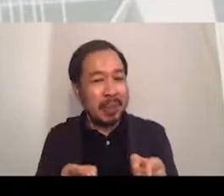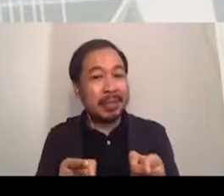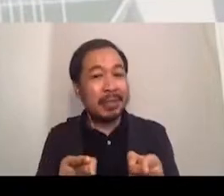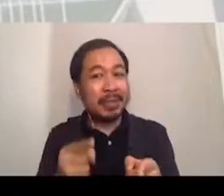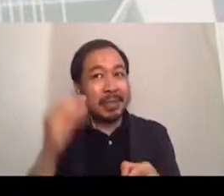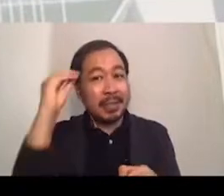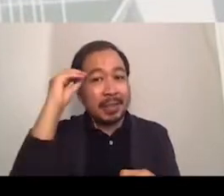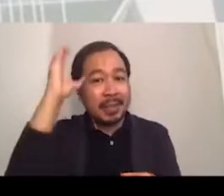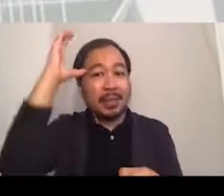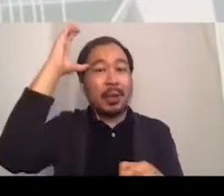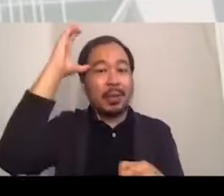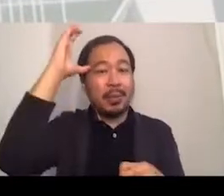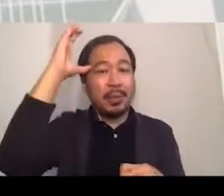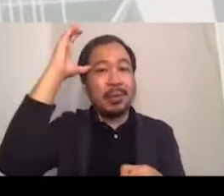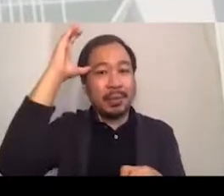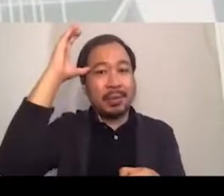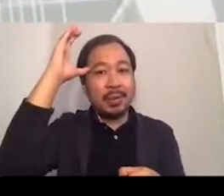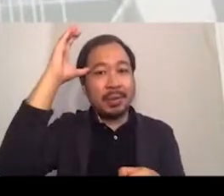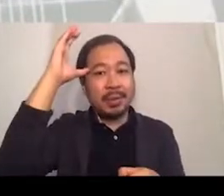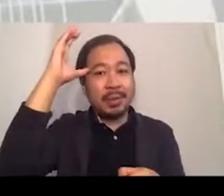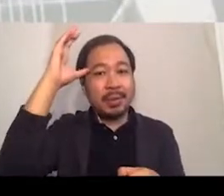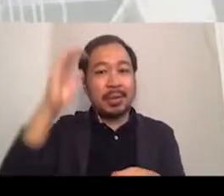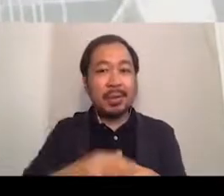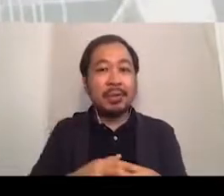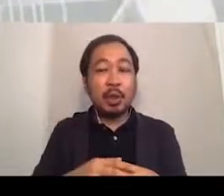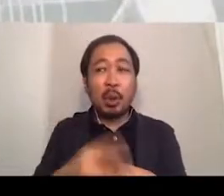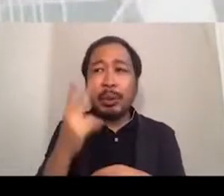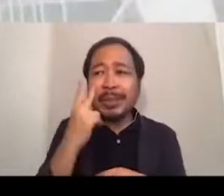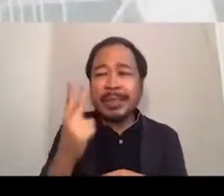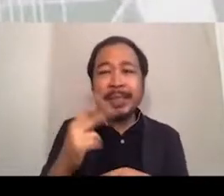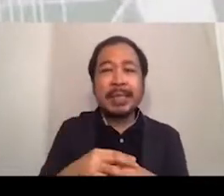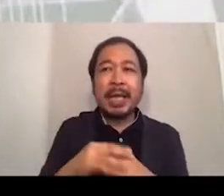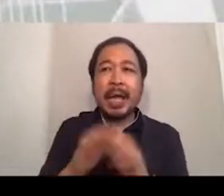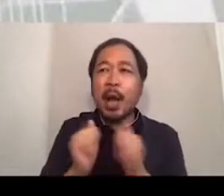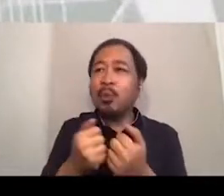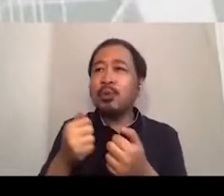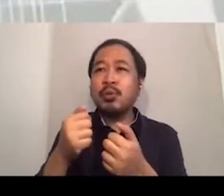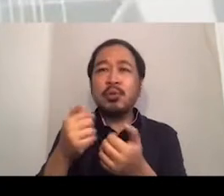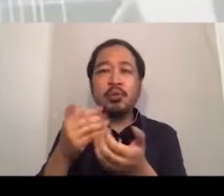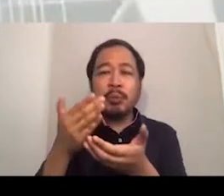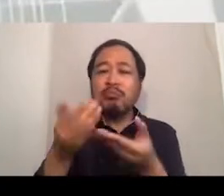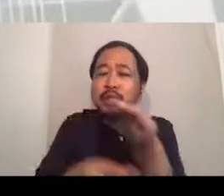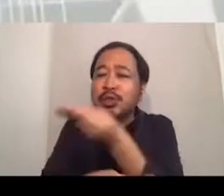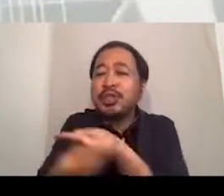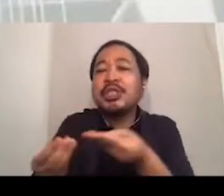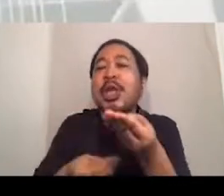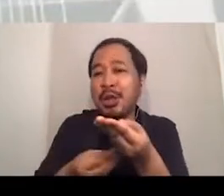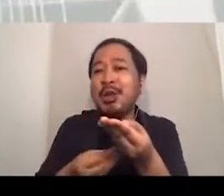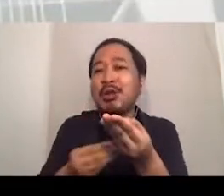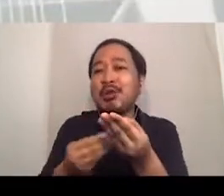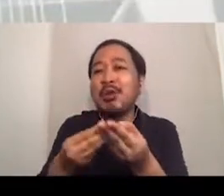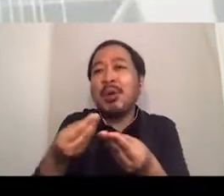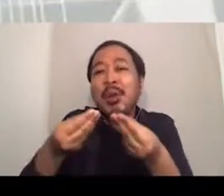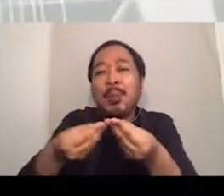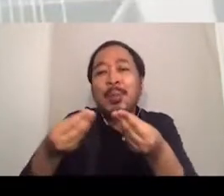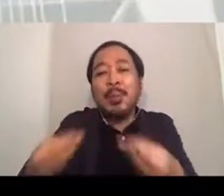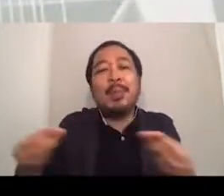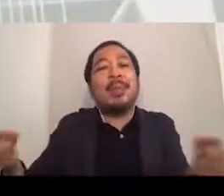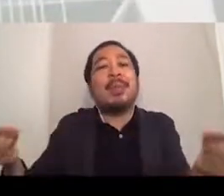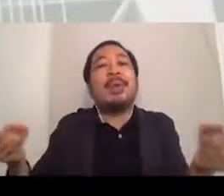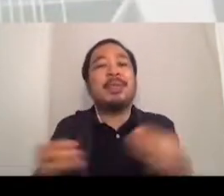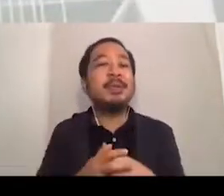I won't say it is the definitive global one, but I hope it will help. And then again, Thank you